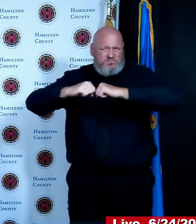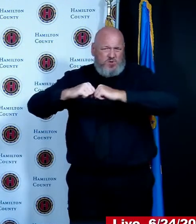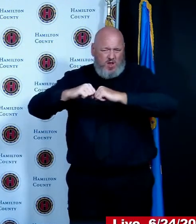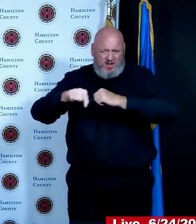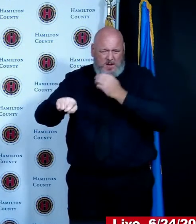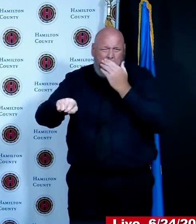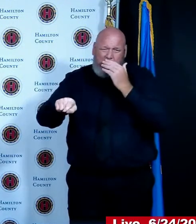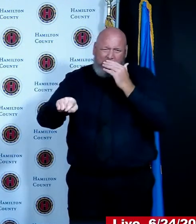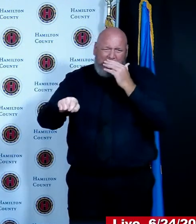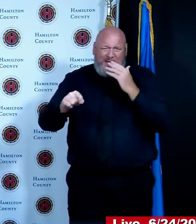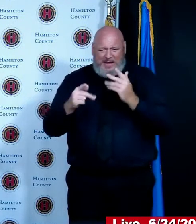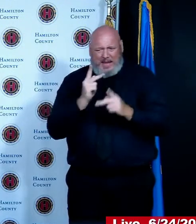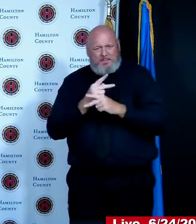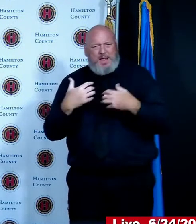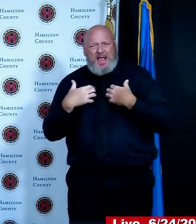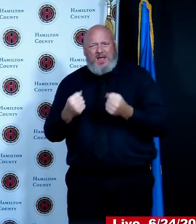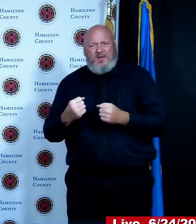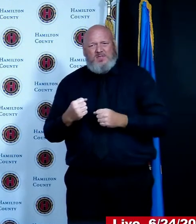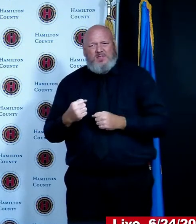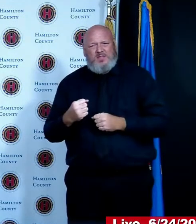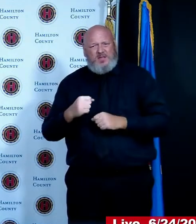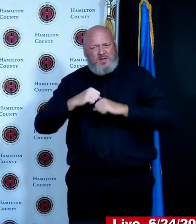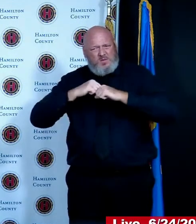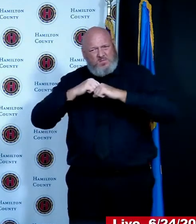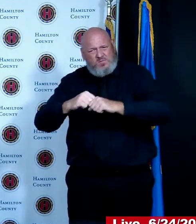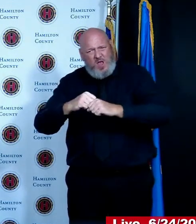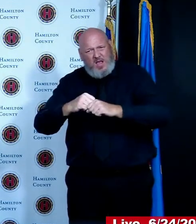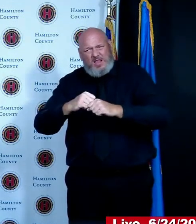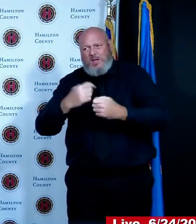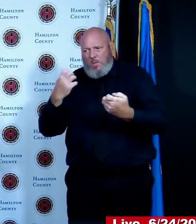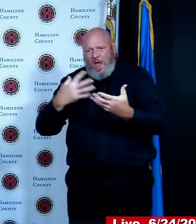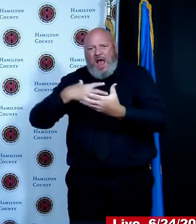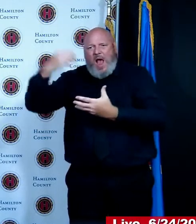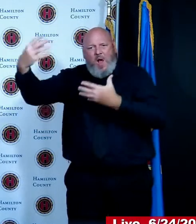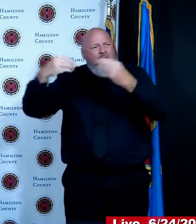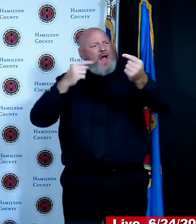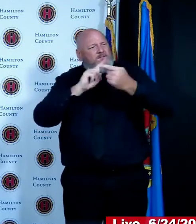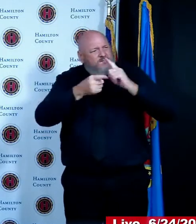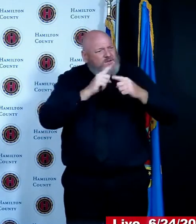all want to be around family and friends again you know I know it was hard not to